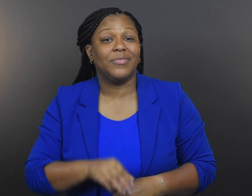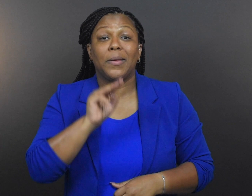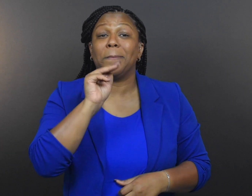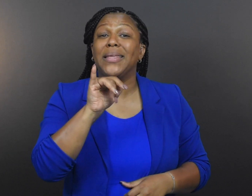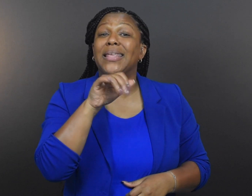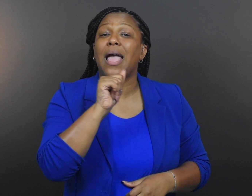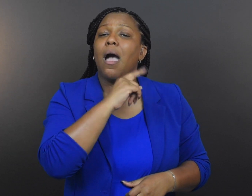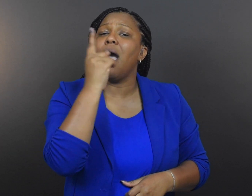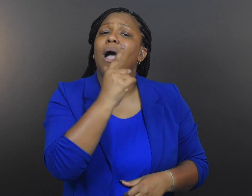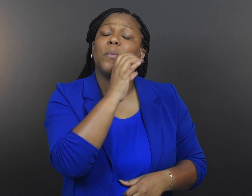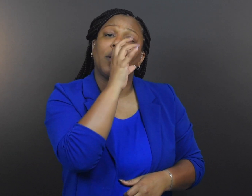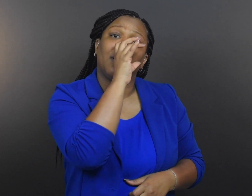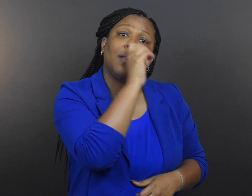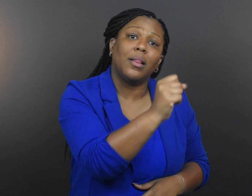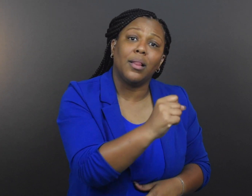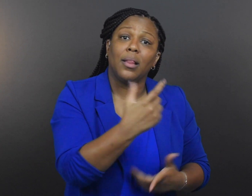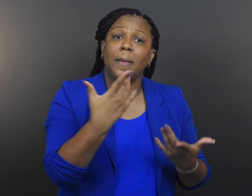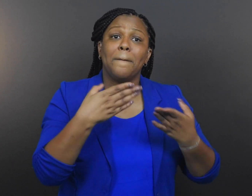Mia was always interested in public health,